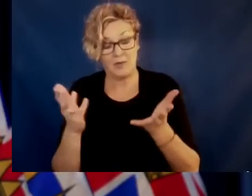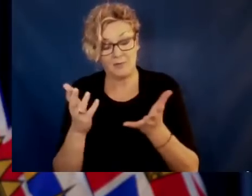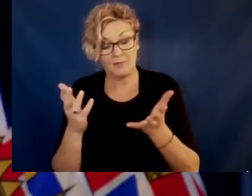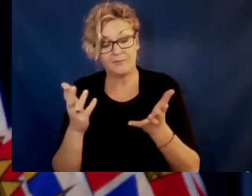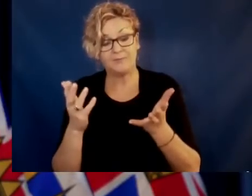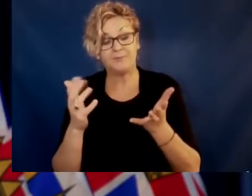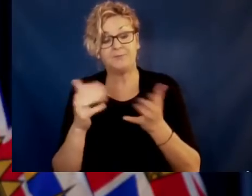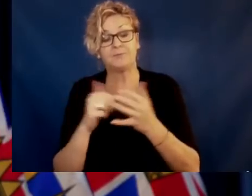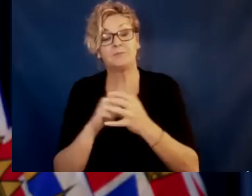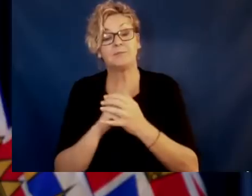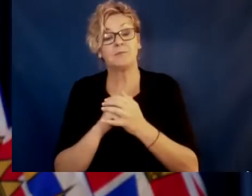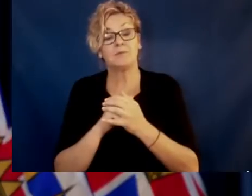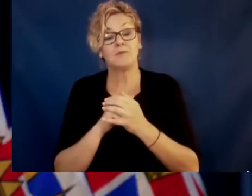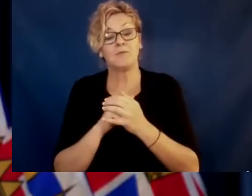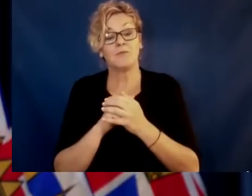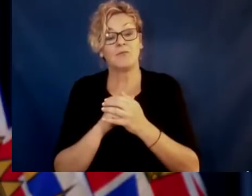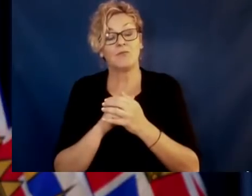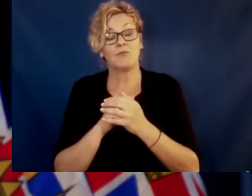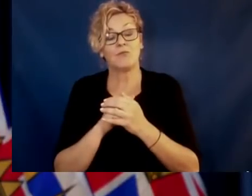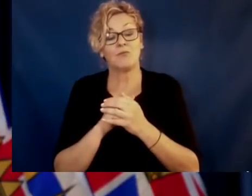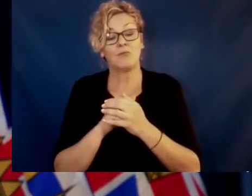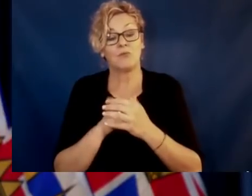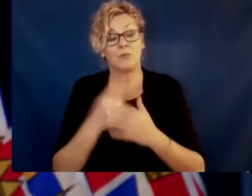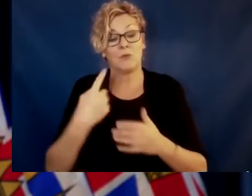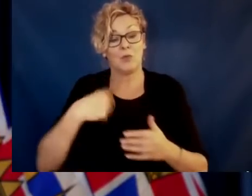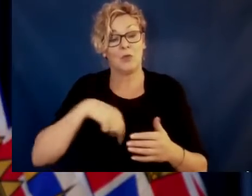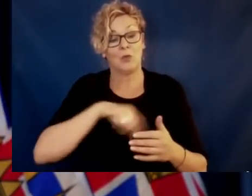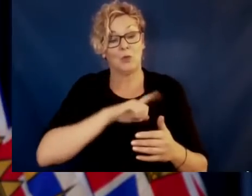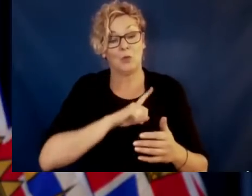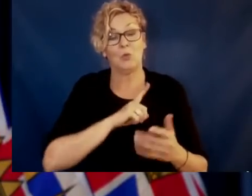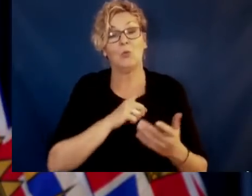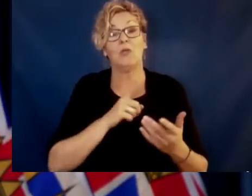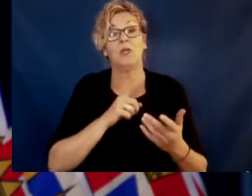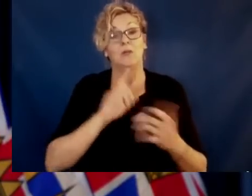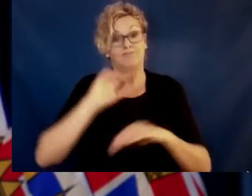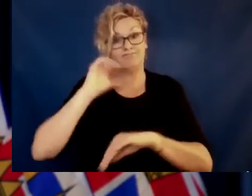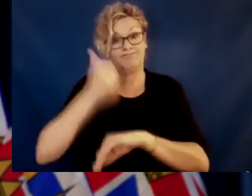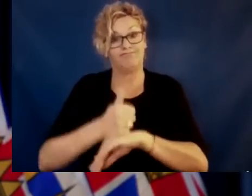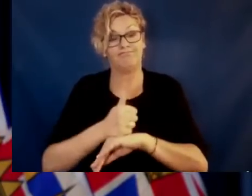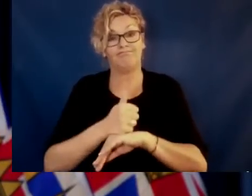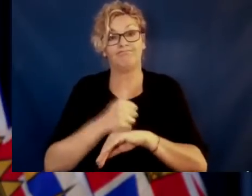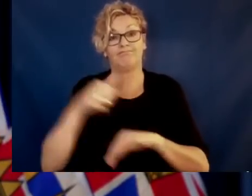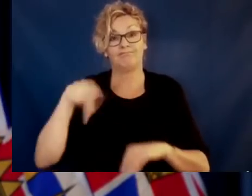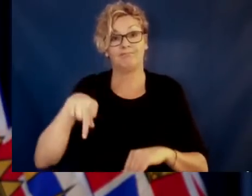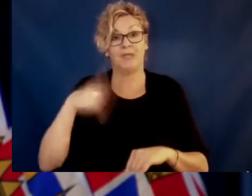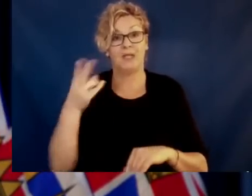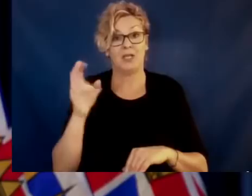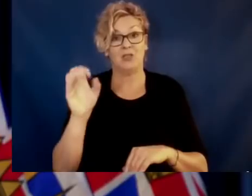taken this to heart, is only put in PHO orders to try to reduce those areas where we know